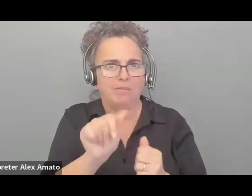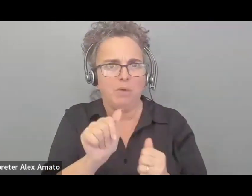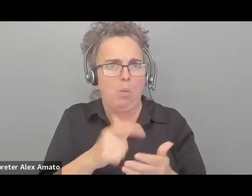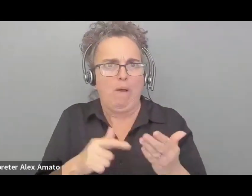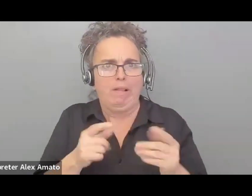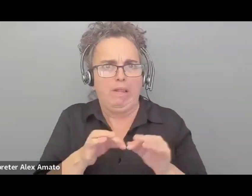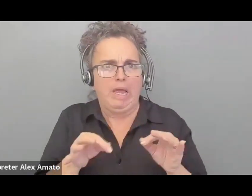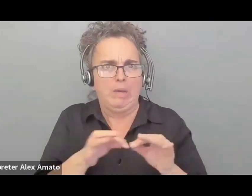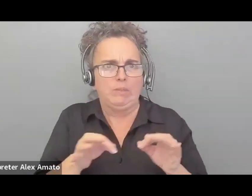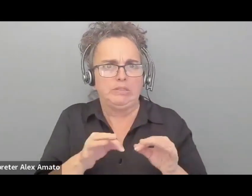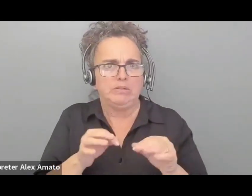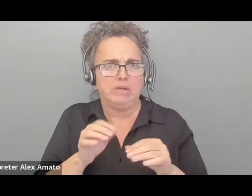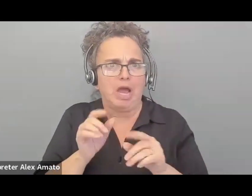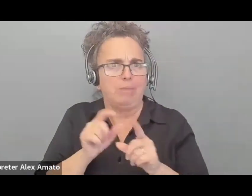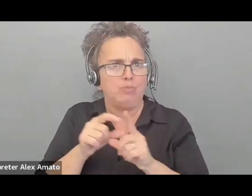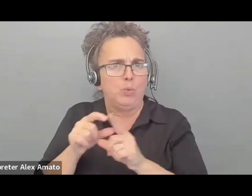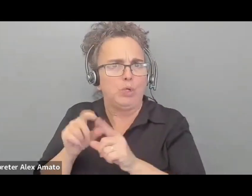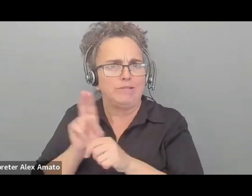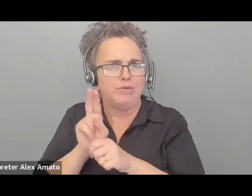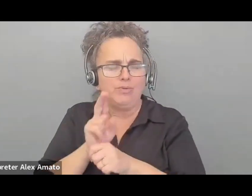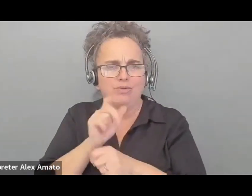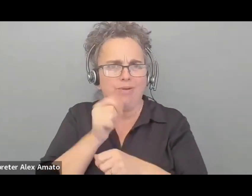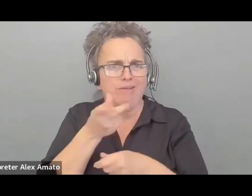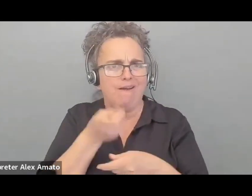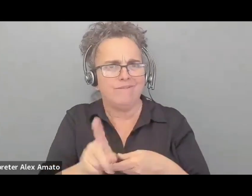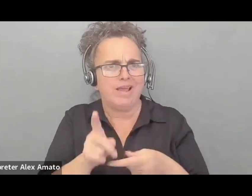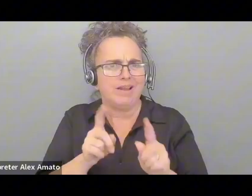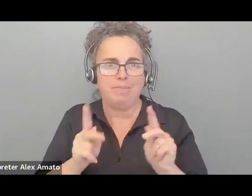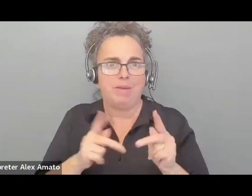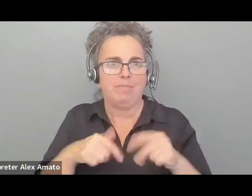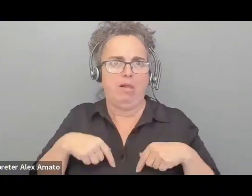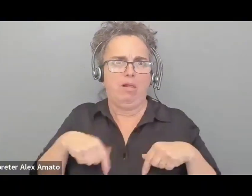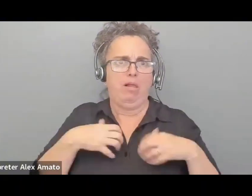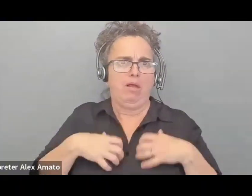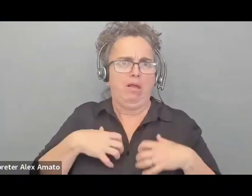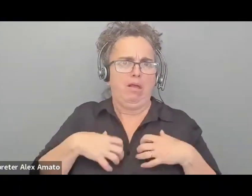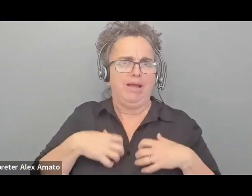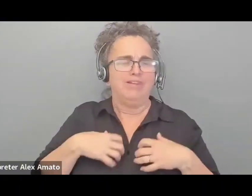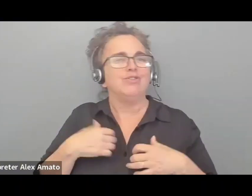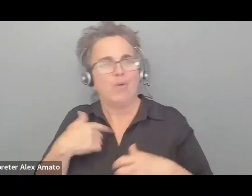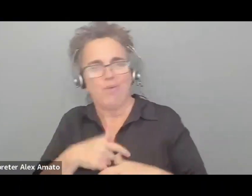People get intimidated by even that level of stuff. And so we try to bring expertise to say, hey,